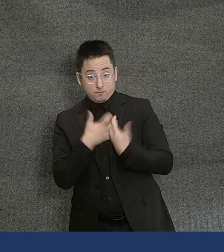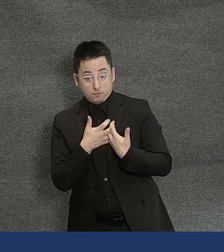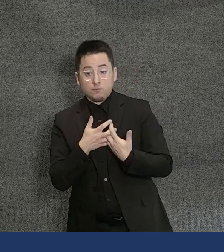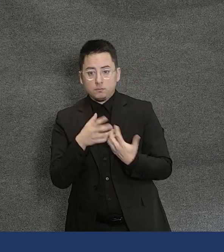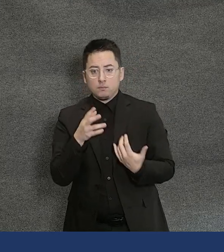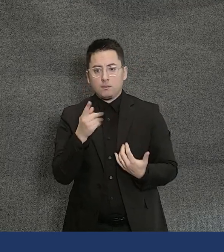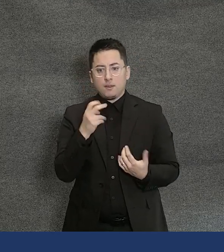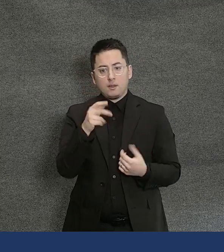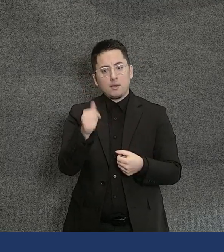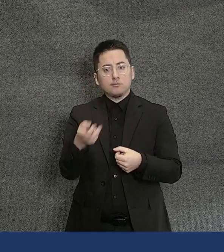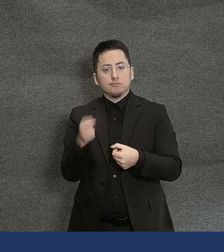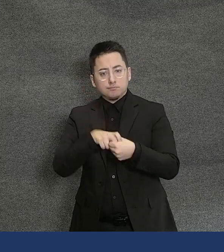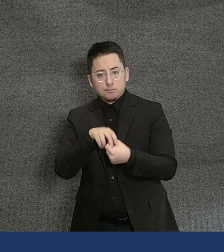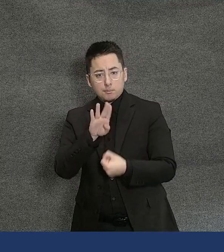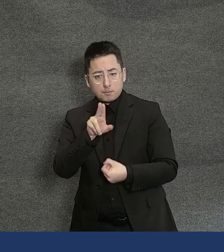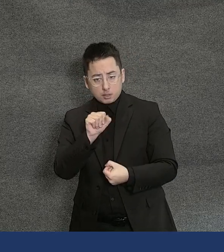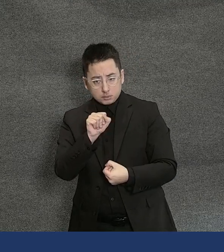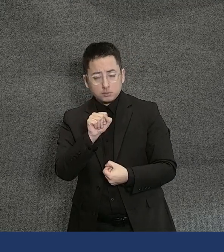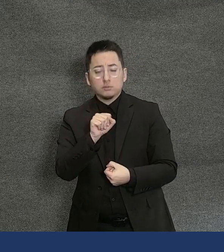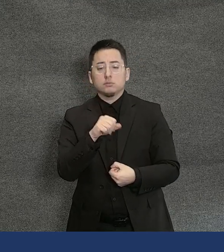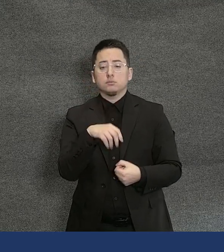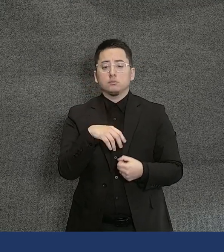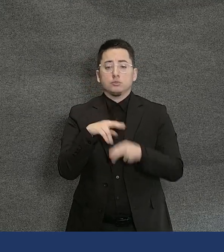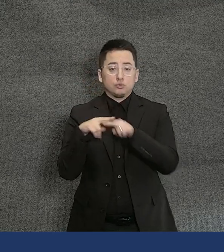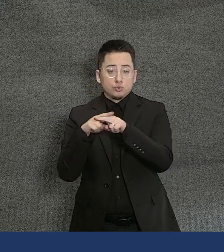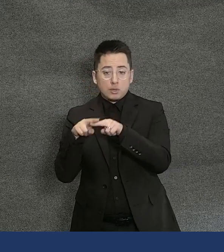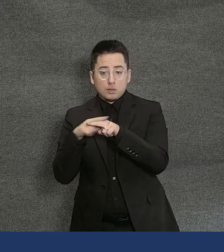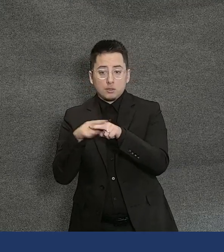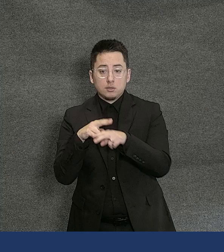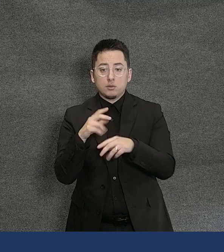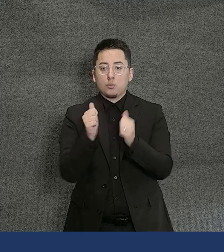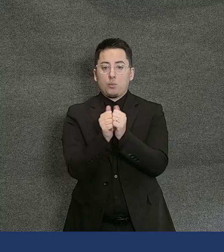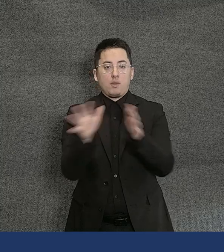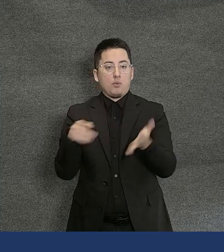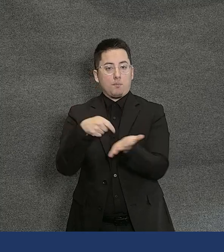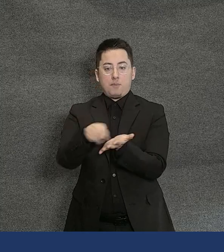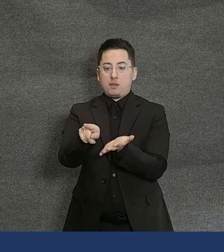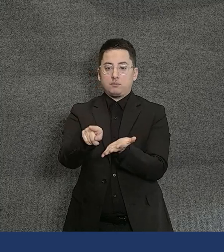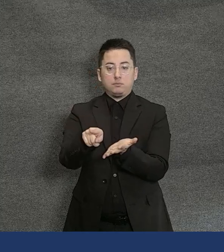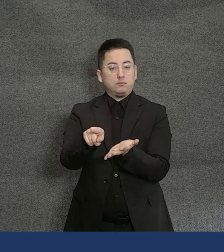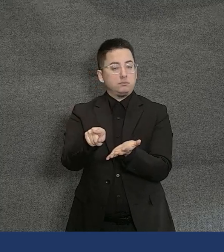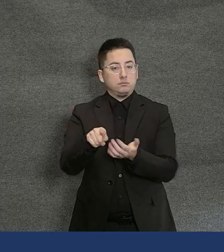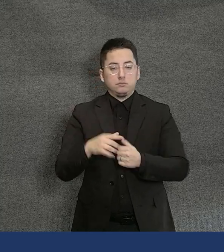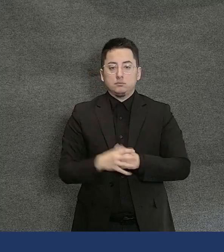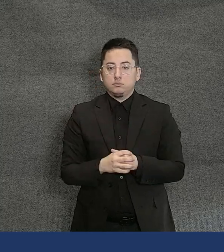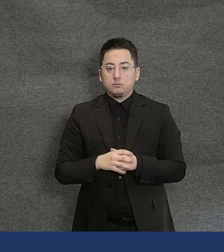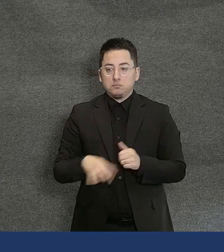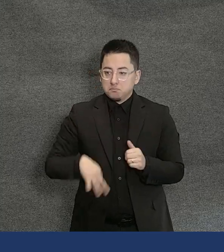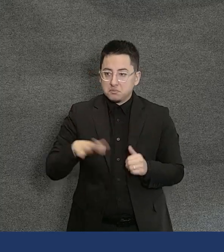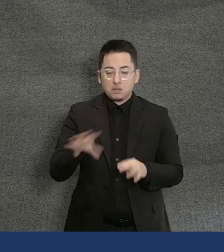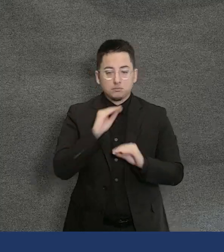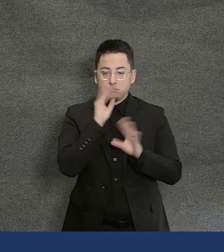or board the LRT without paying any fare. So that'll be something we do this year as well.